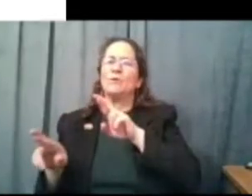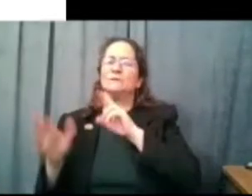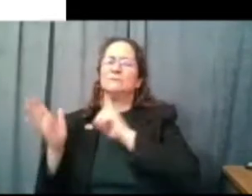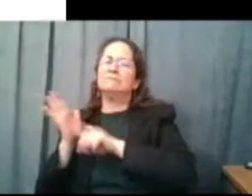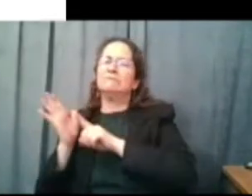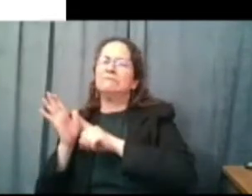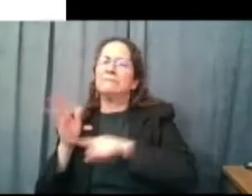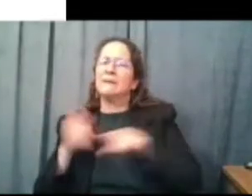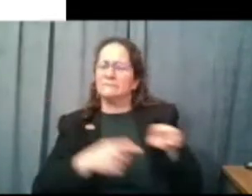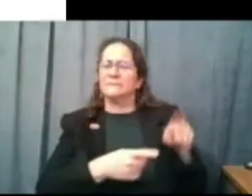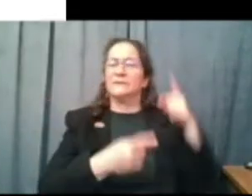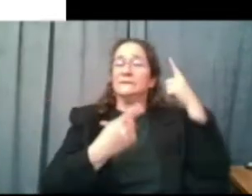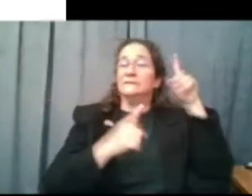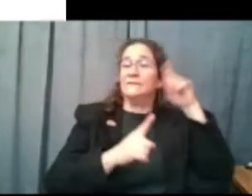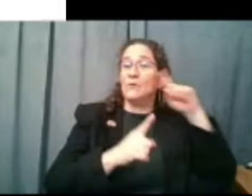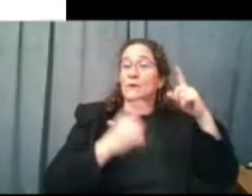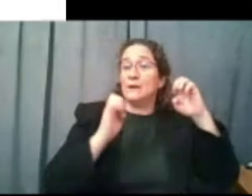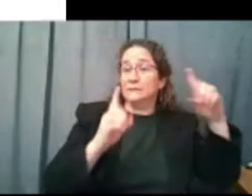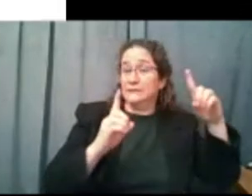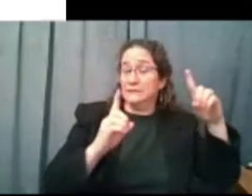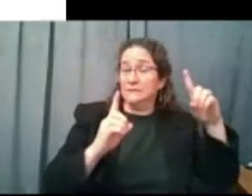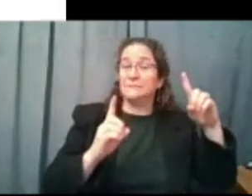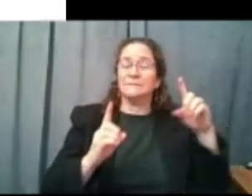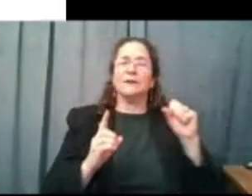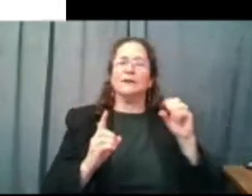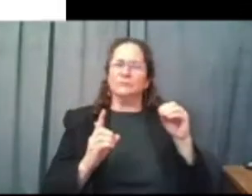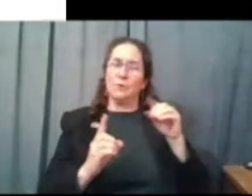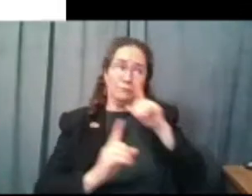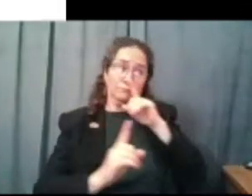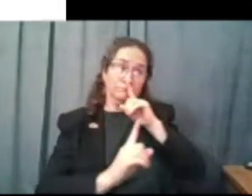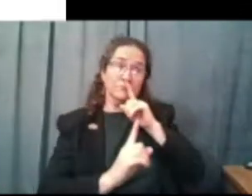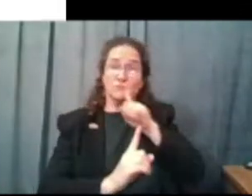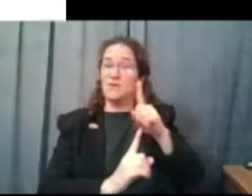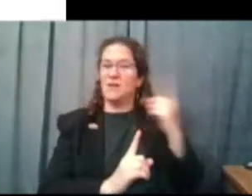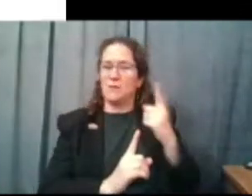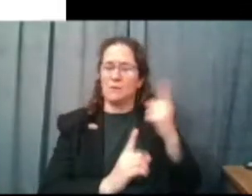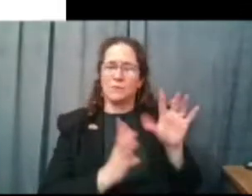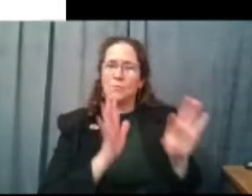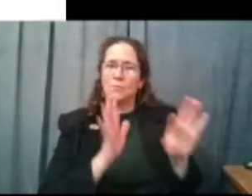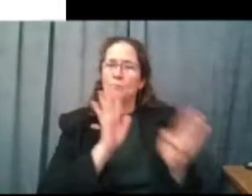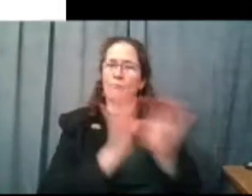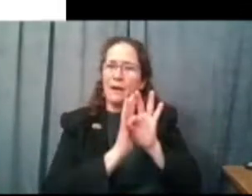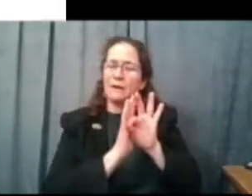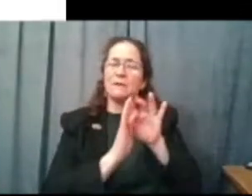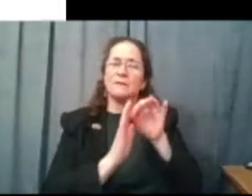want to pick strategies an that work above a .40 or more,